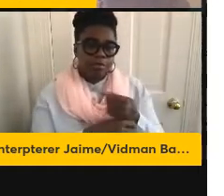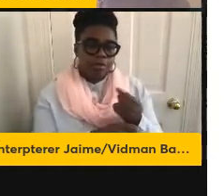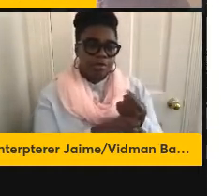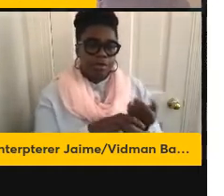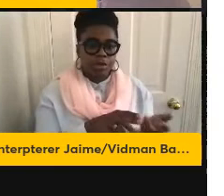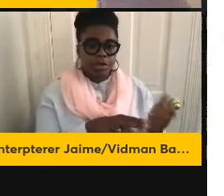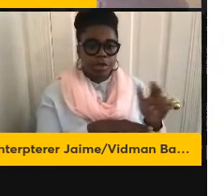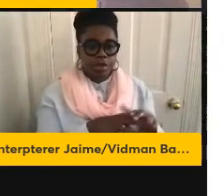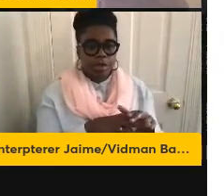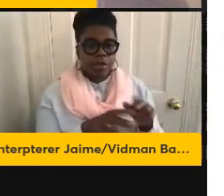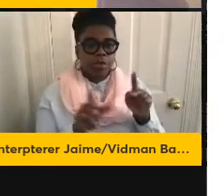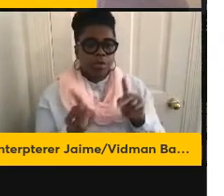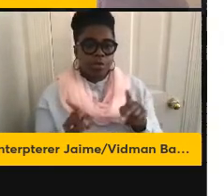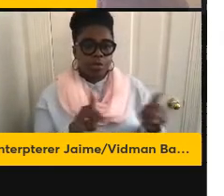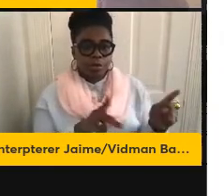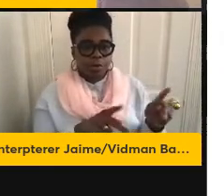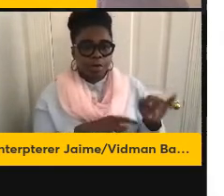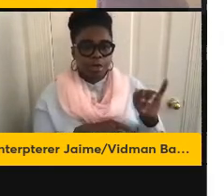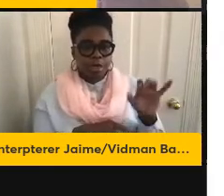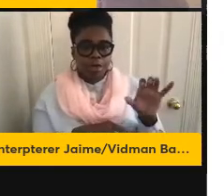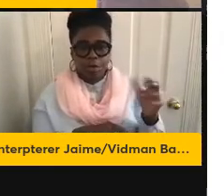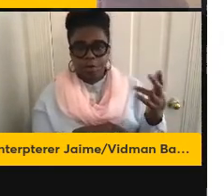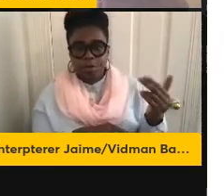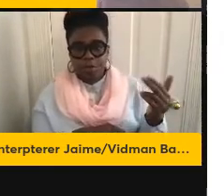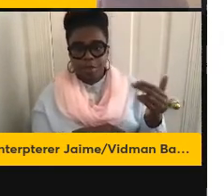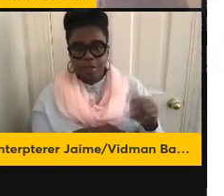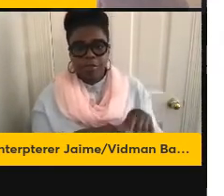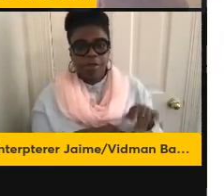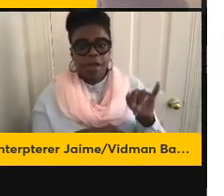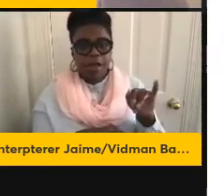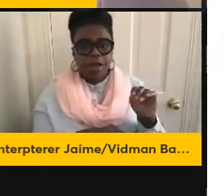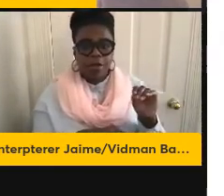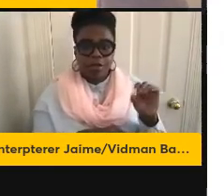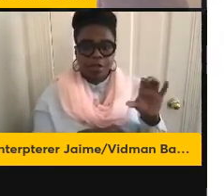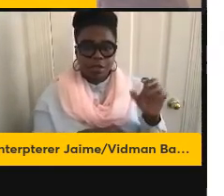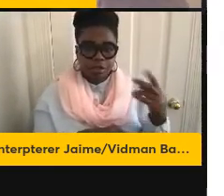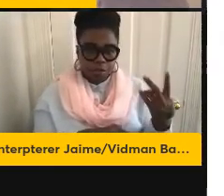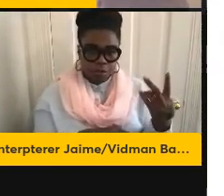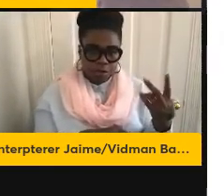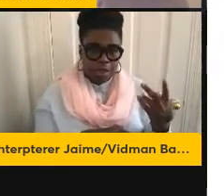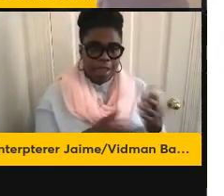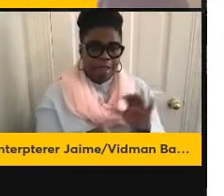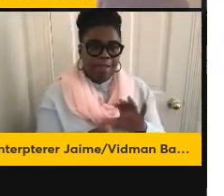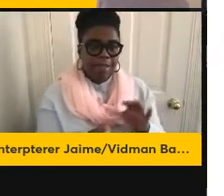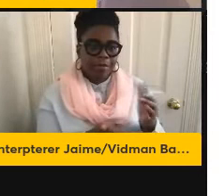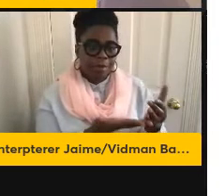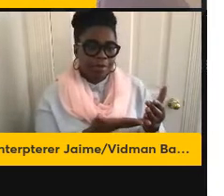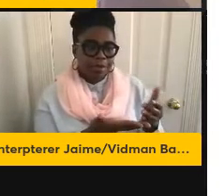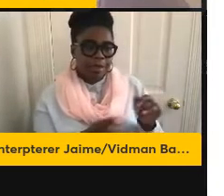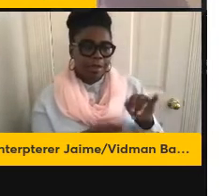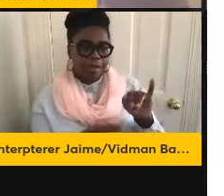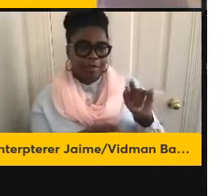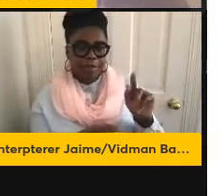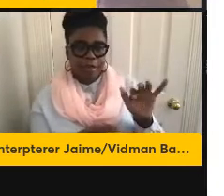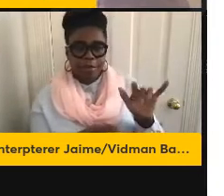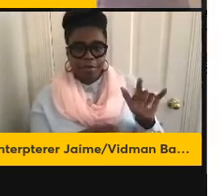proportion of aisle 13 positive cells among IOC tools. Not only that, but also the amount of aisle 13 produced on a per cell